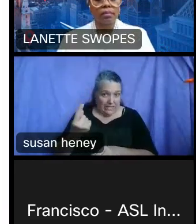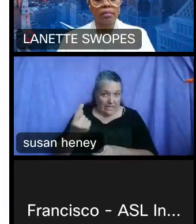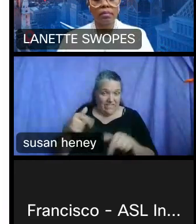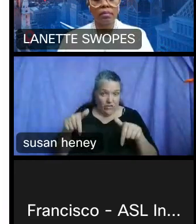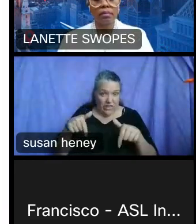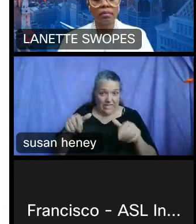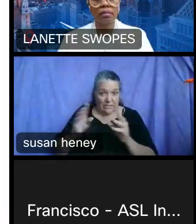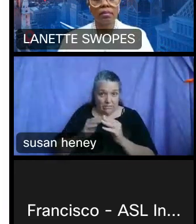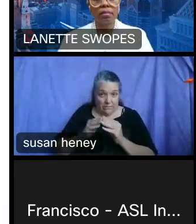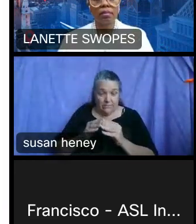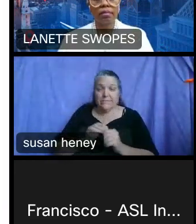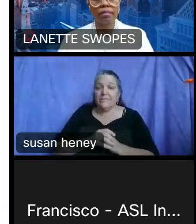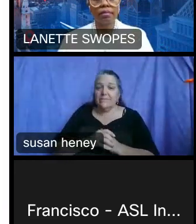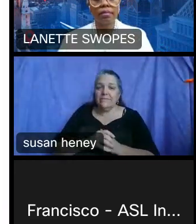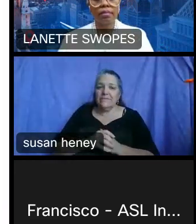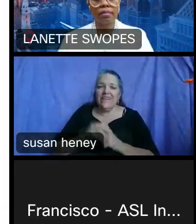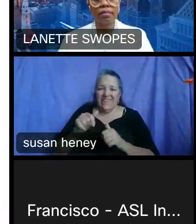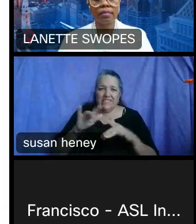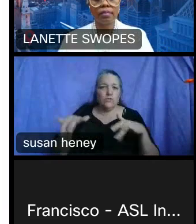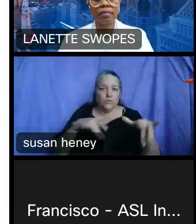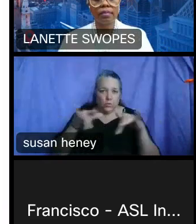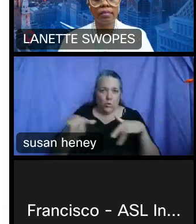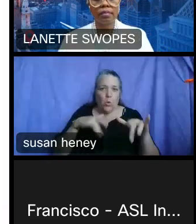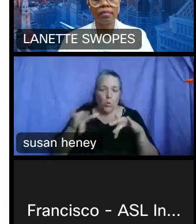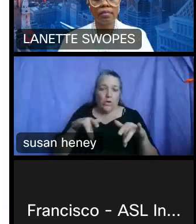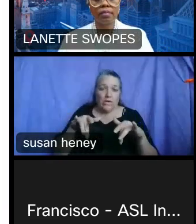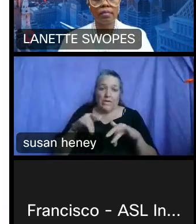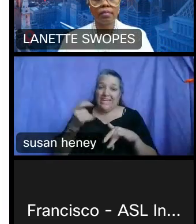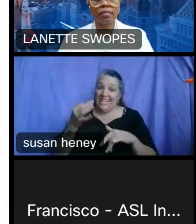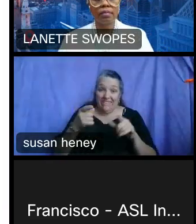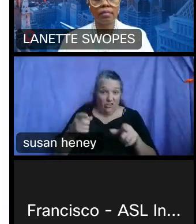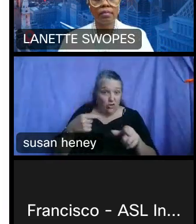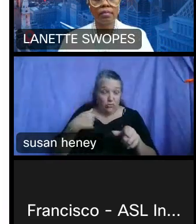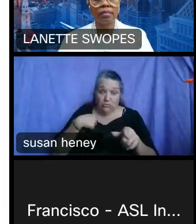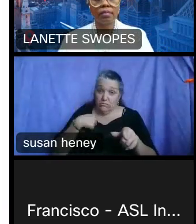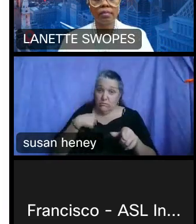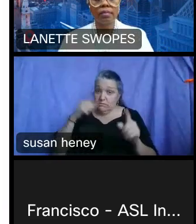Today's webinar is being recorded. If you have any objections, you may disconnect at this time.